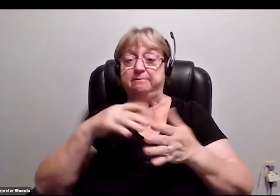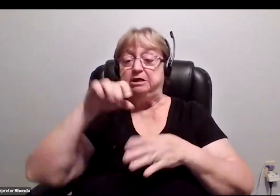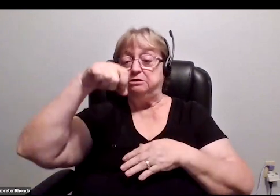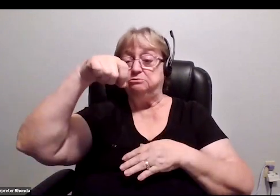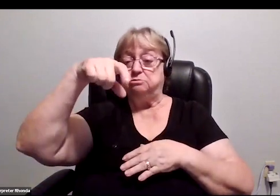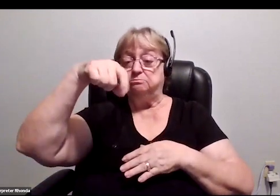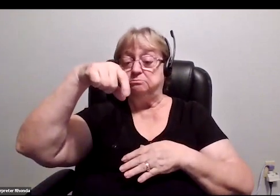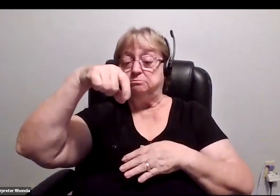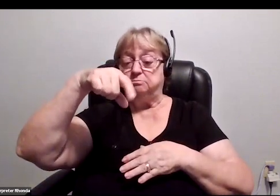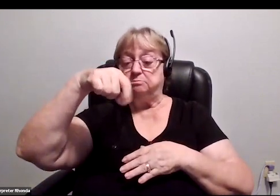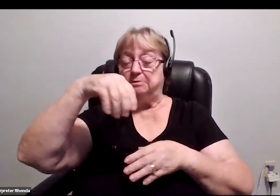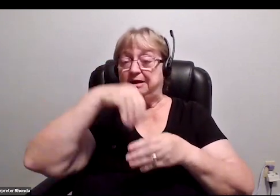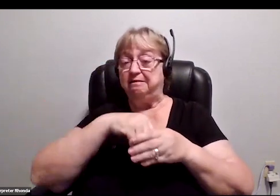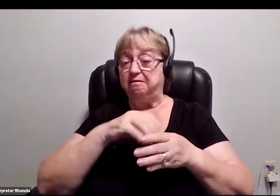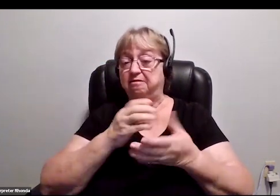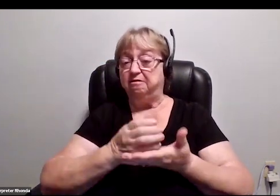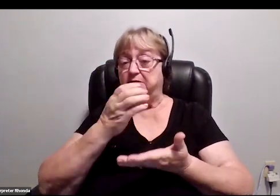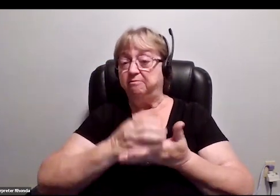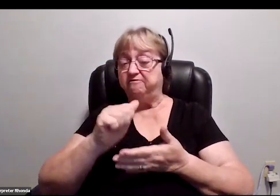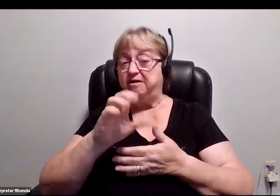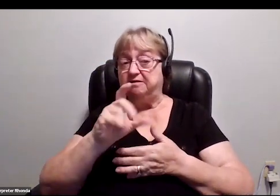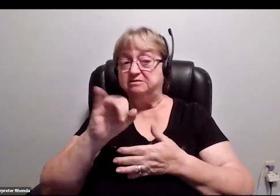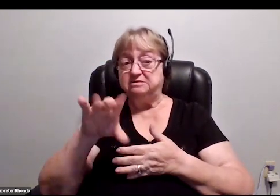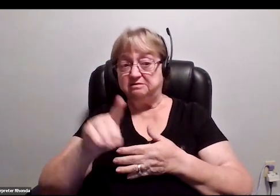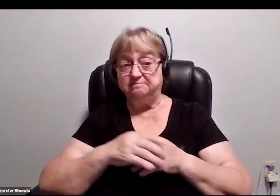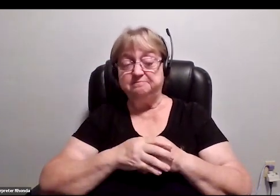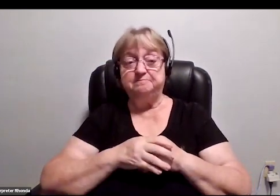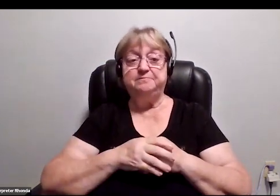We used the titration ColorCam app on a bendy tripod